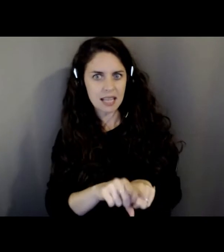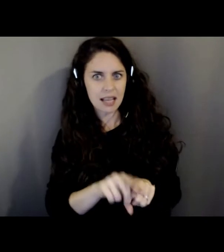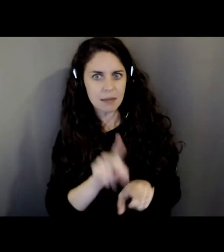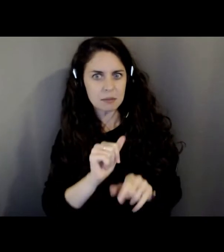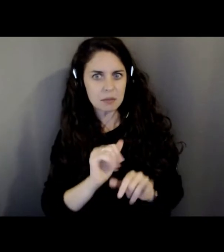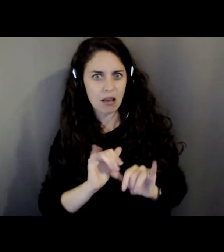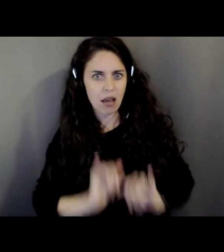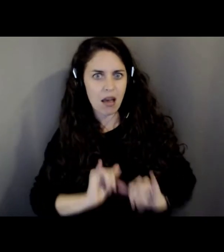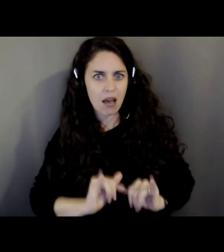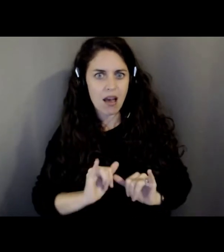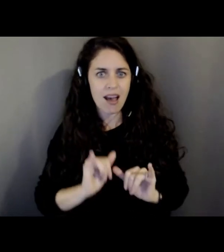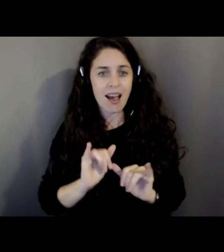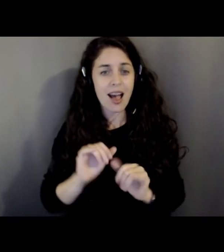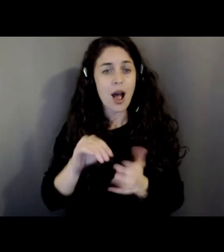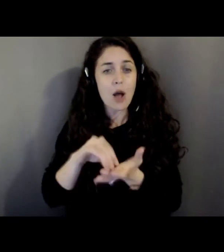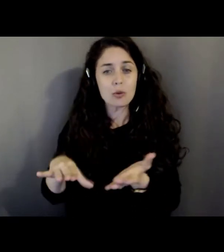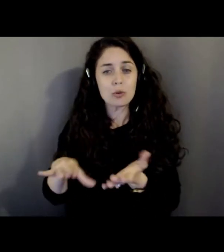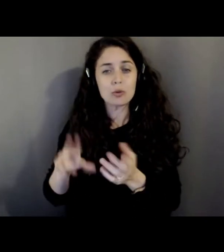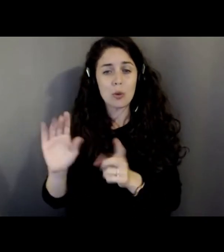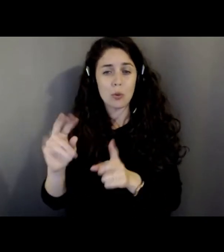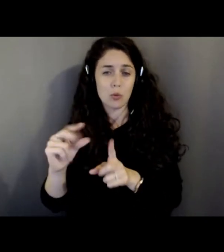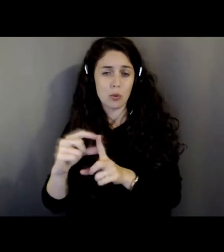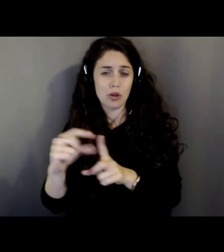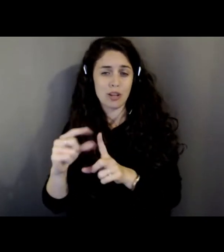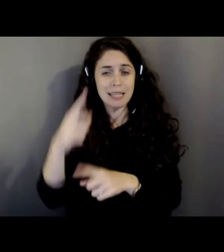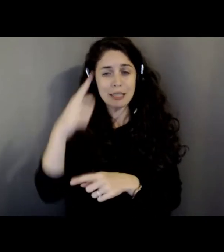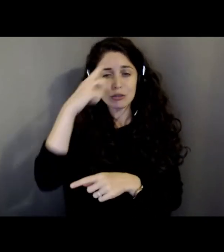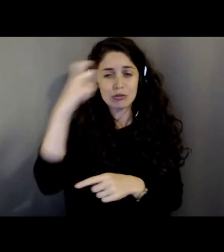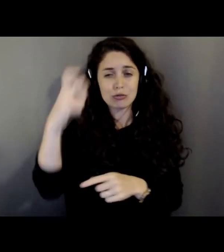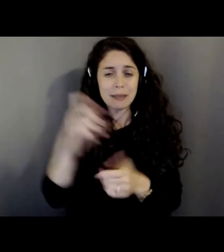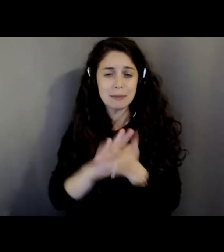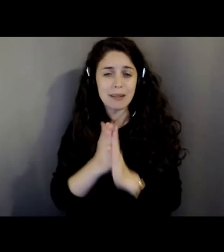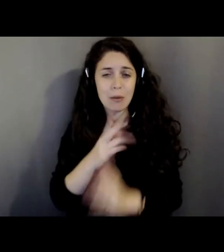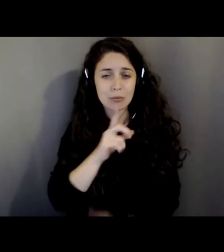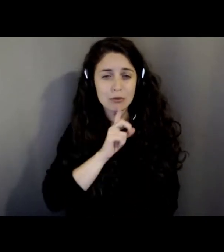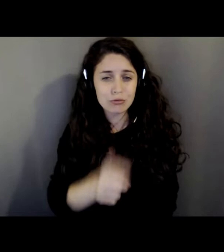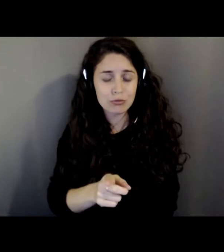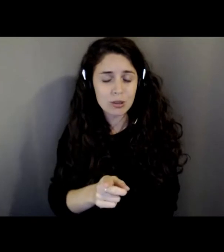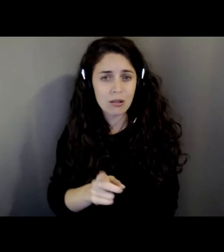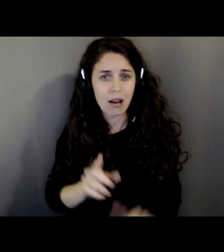student described it as as a dream come true, getting to meet someone learn from them.